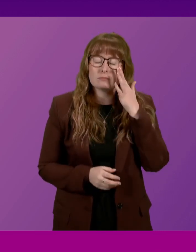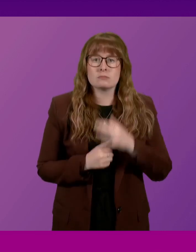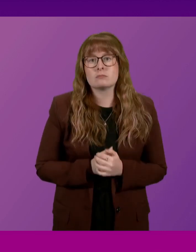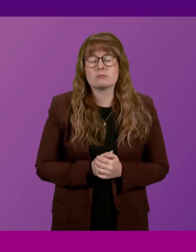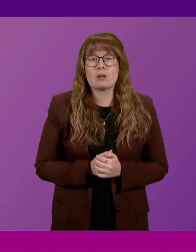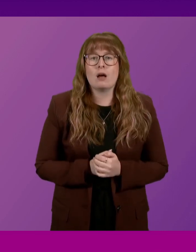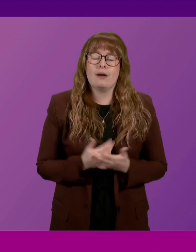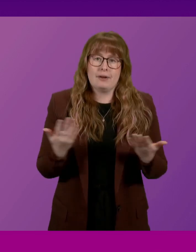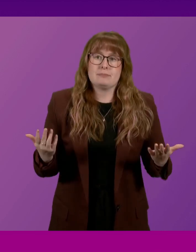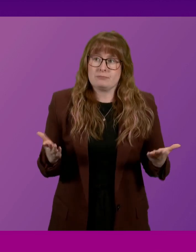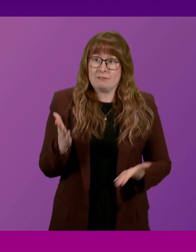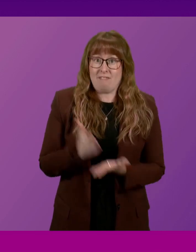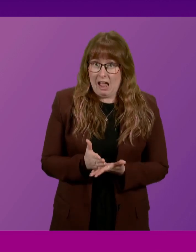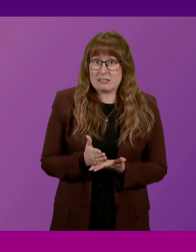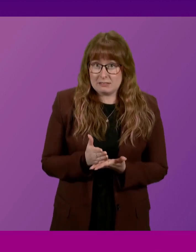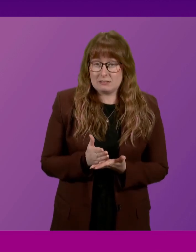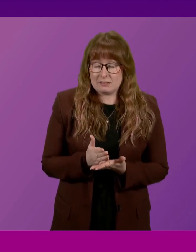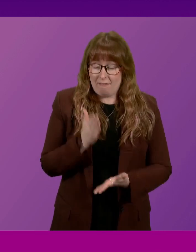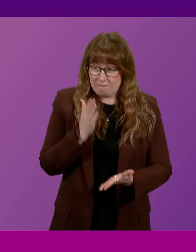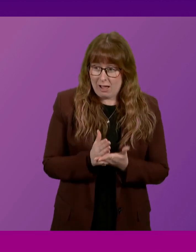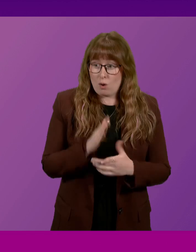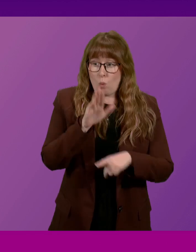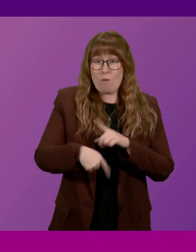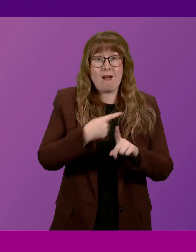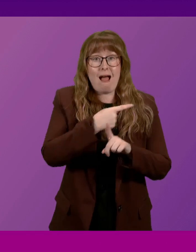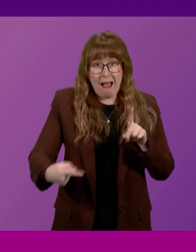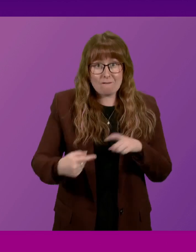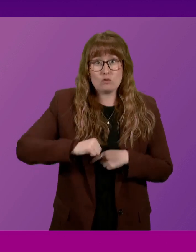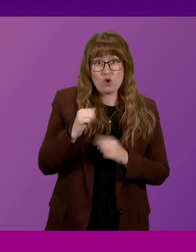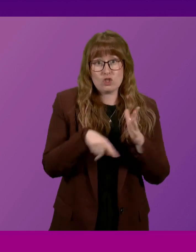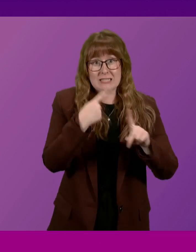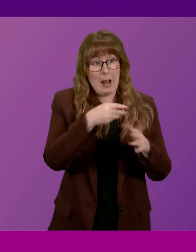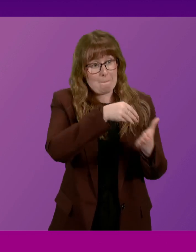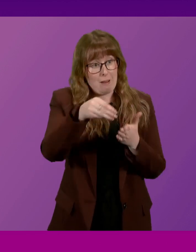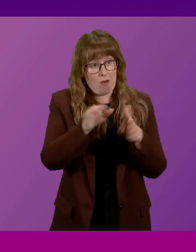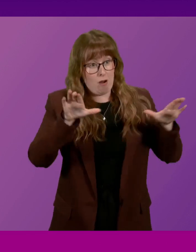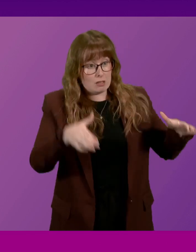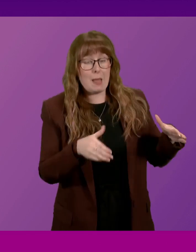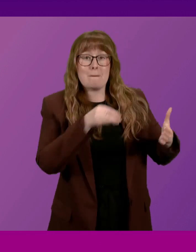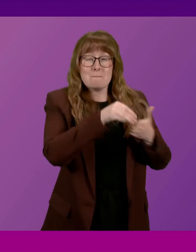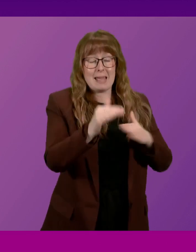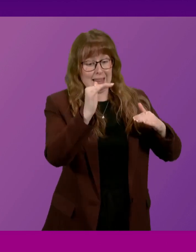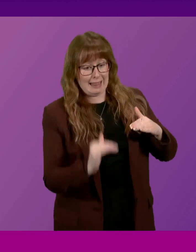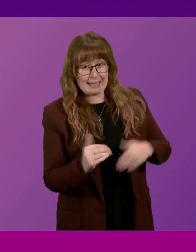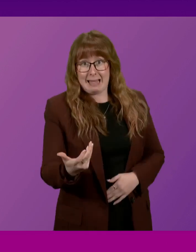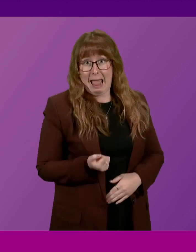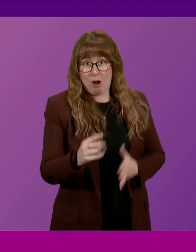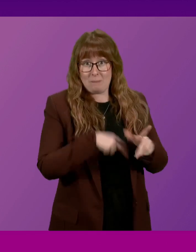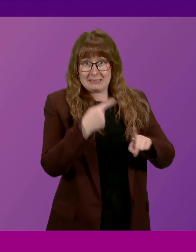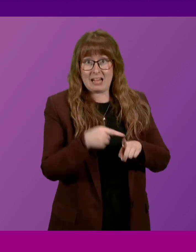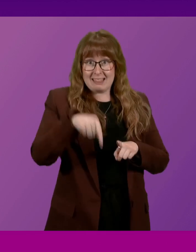It is a matter of fact that more than half of Scottish taxpayers continue to pay less income tax in this financial year— Let us hear the First Minister.